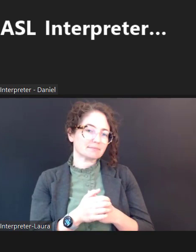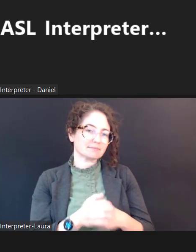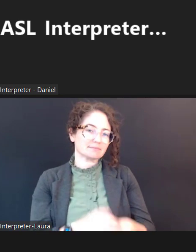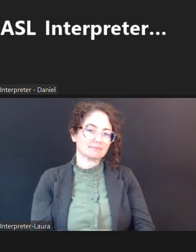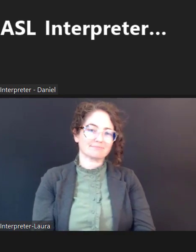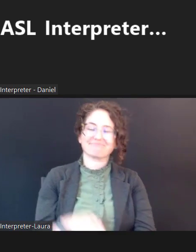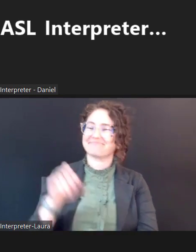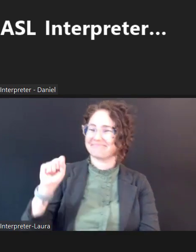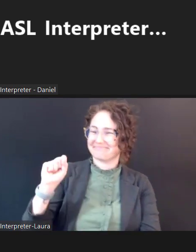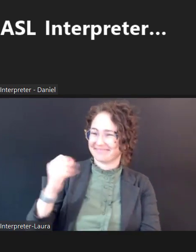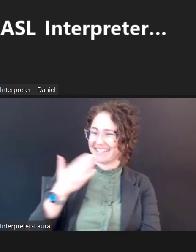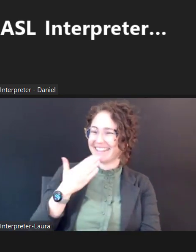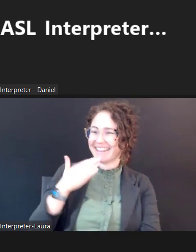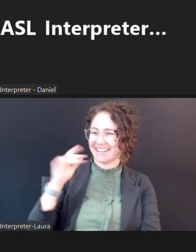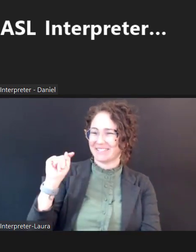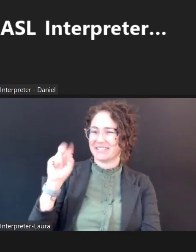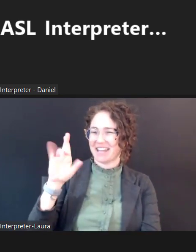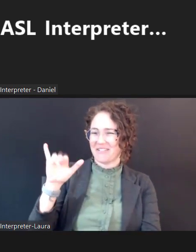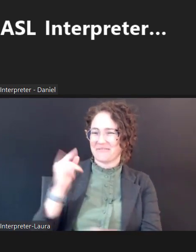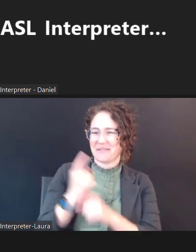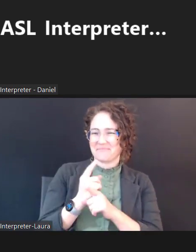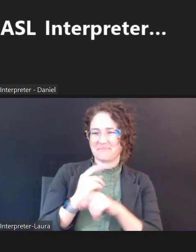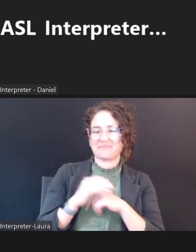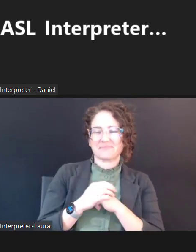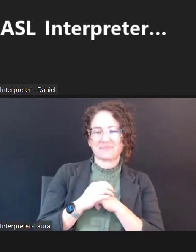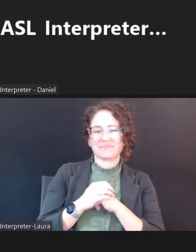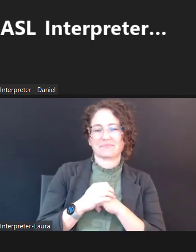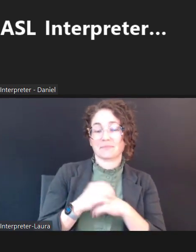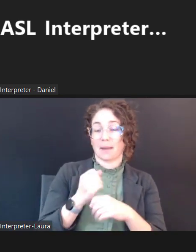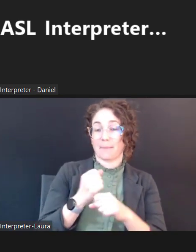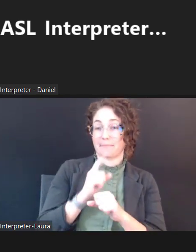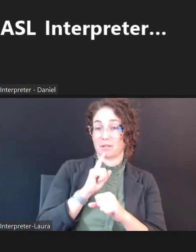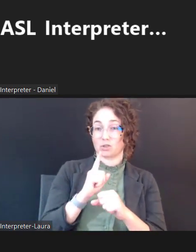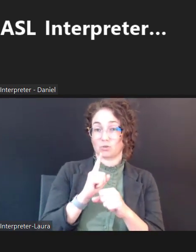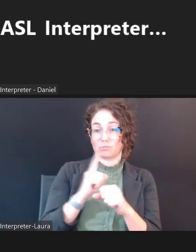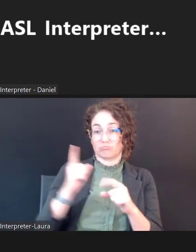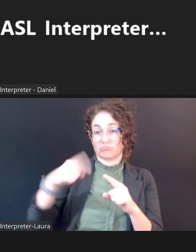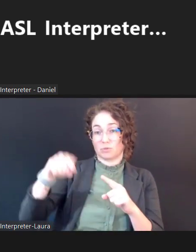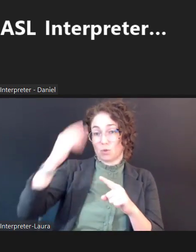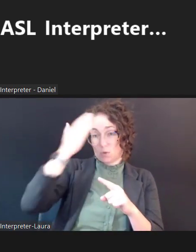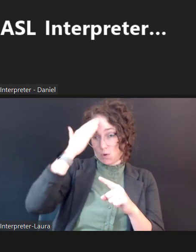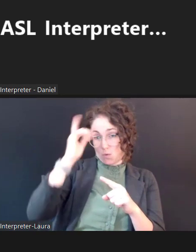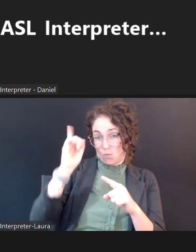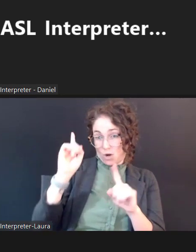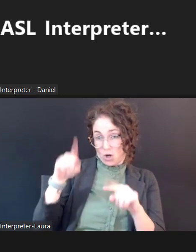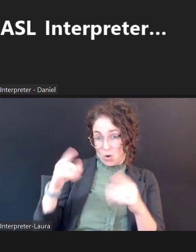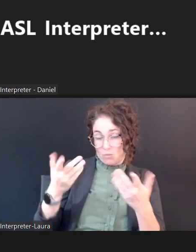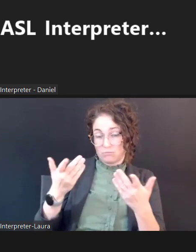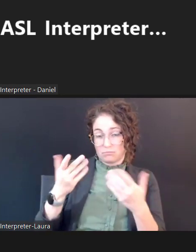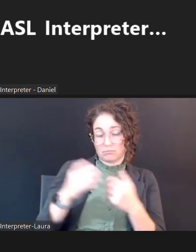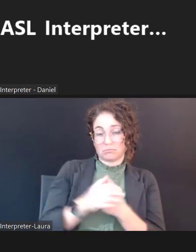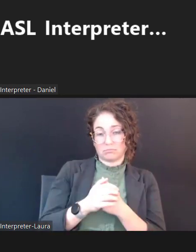Let's make sure right off the bat you know where to go, why you will go there and what you're going to find.